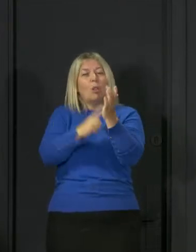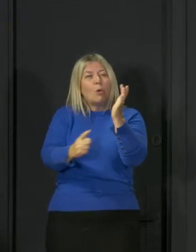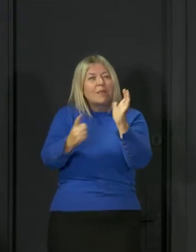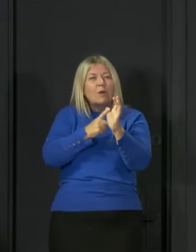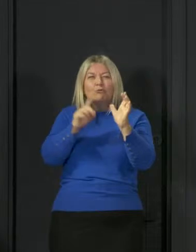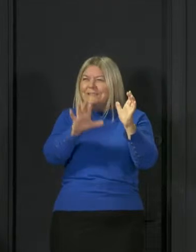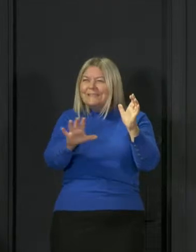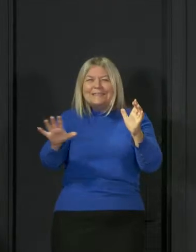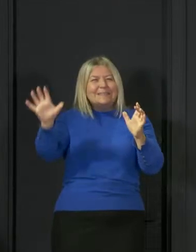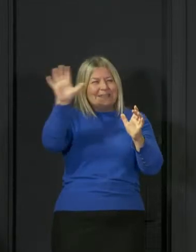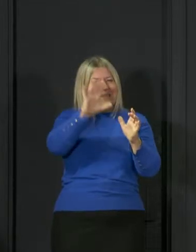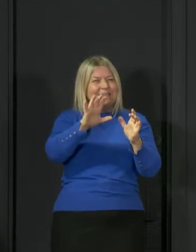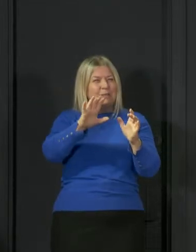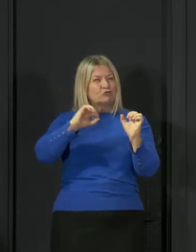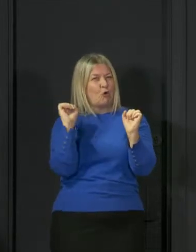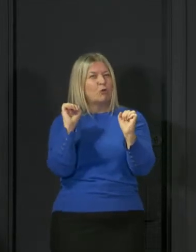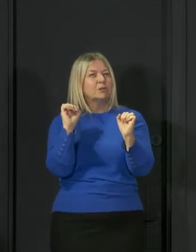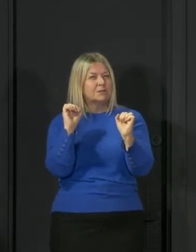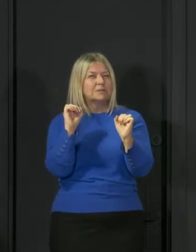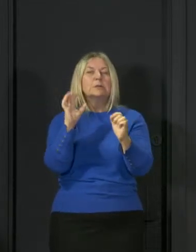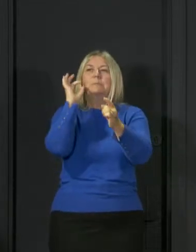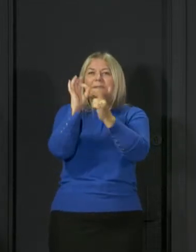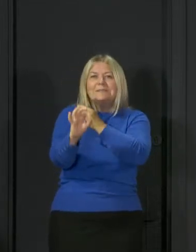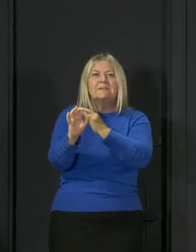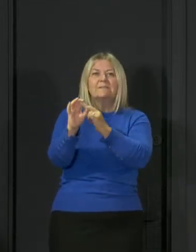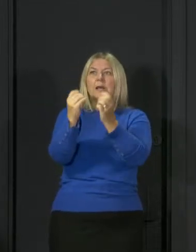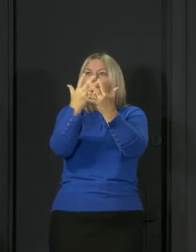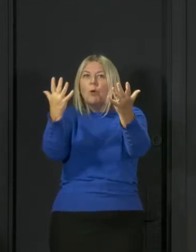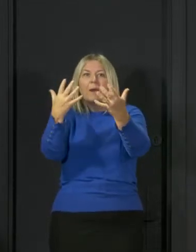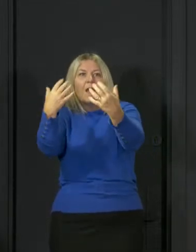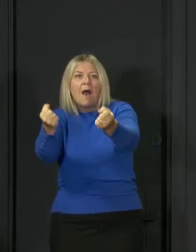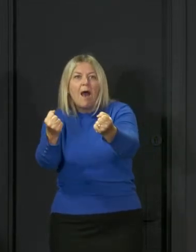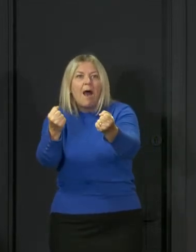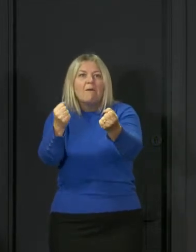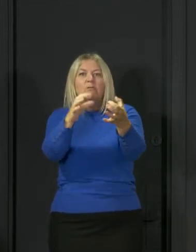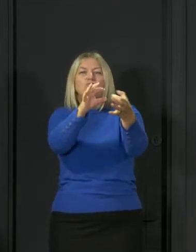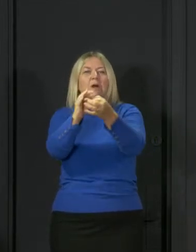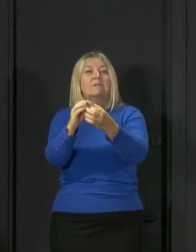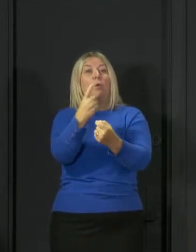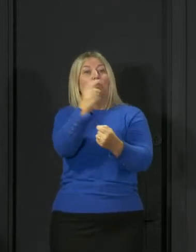that had a certain number of cases per 100,000, over a seven-day period.